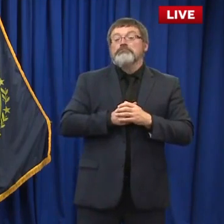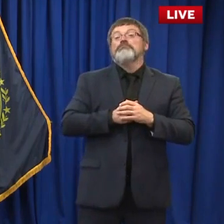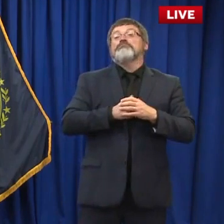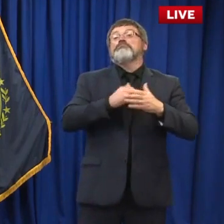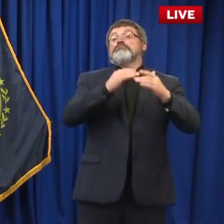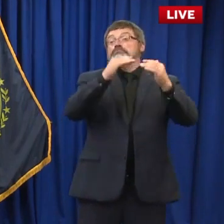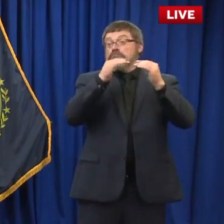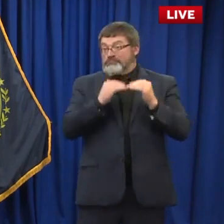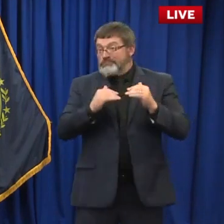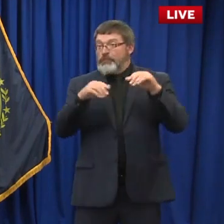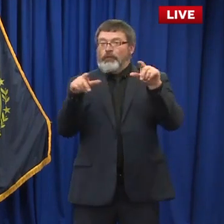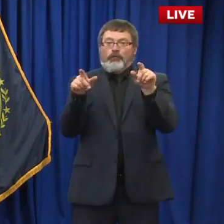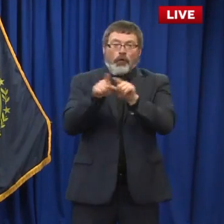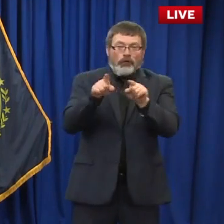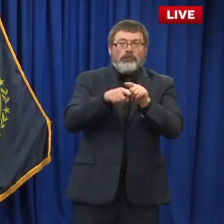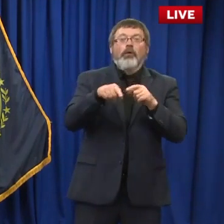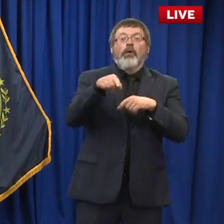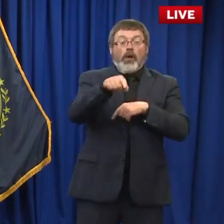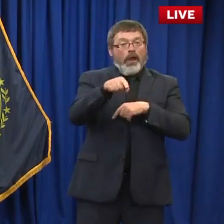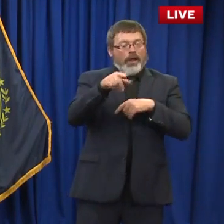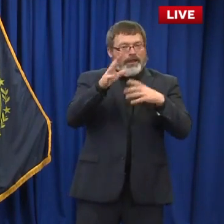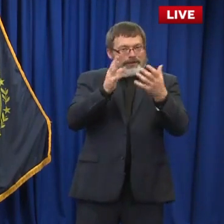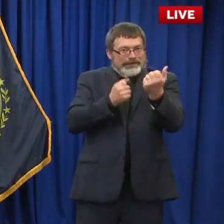AND THEN, ISOLATION AND QUARANTINE HOUSING SUPPORT, WHICH WE'RE CURRENTLY DOING.